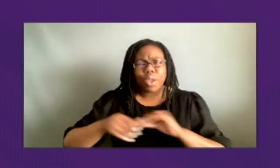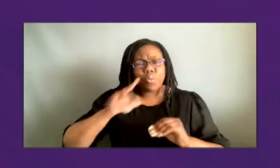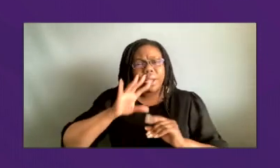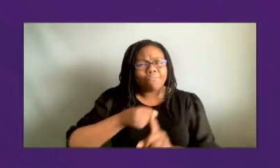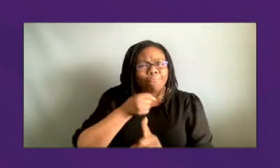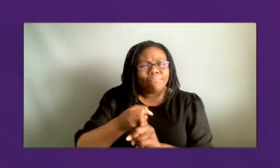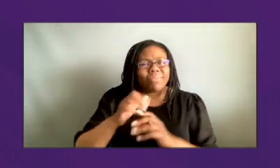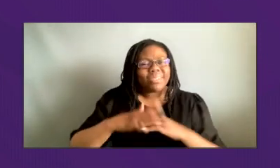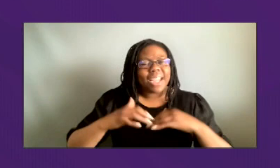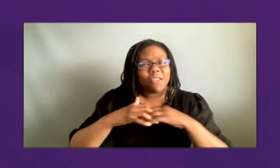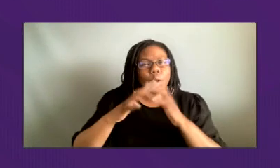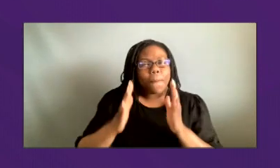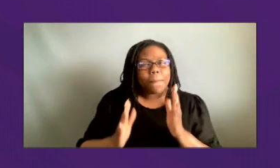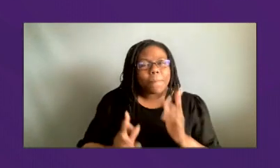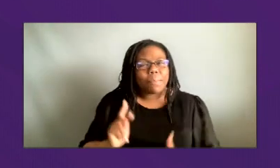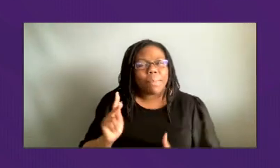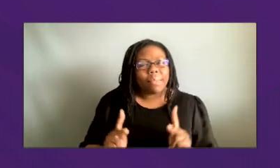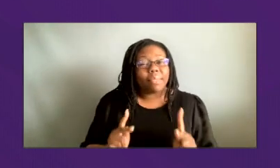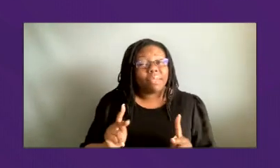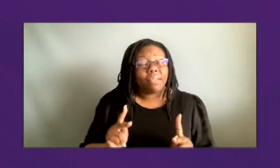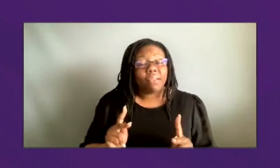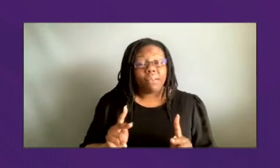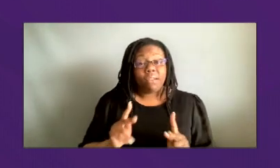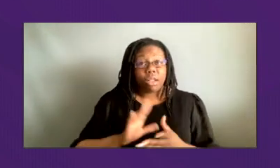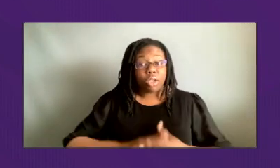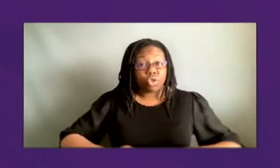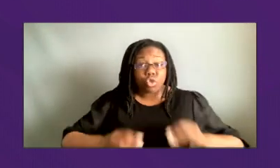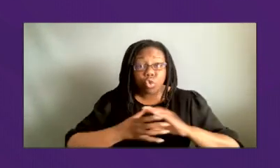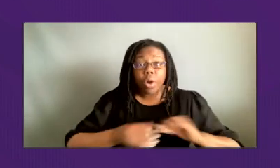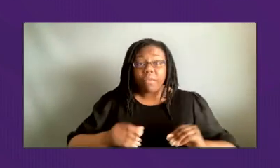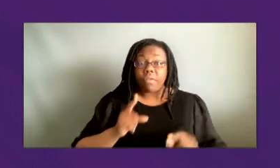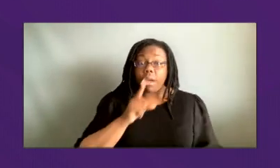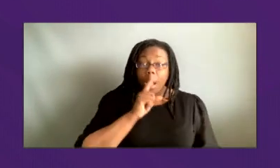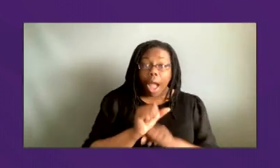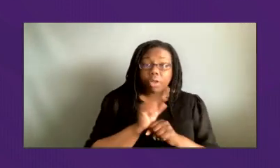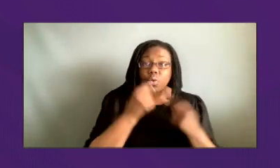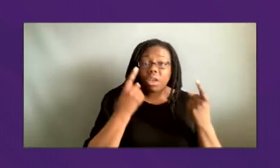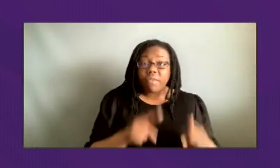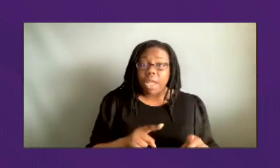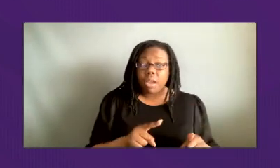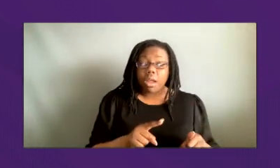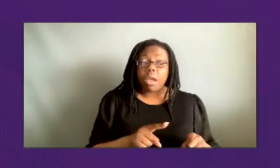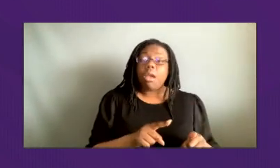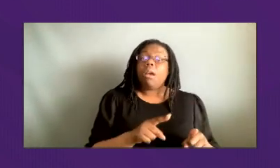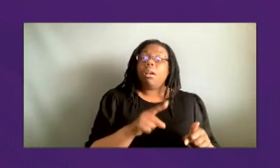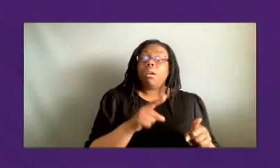event of the first Thanksgiving was forgotten over time and then re-emerged in the 1800s.